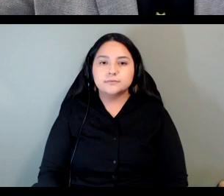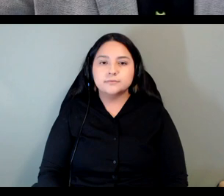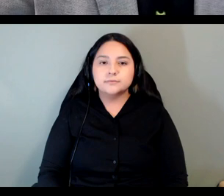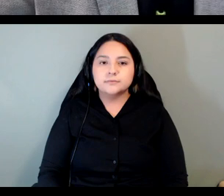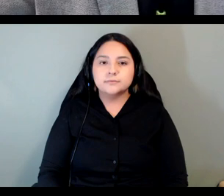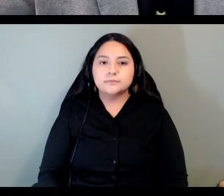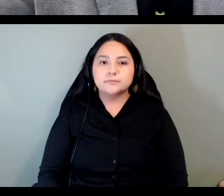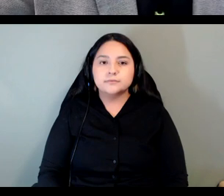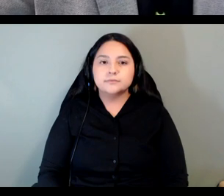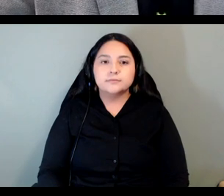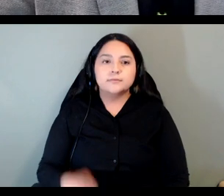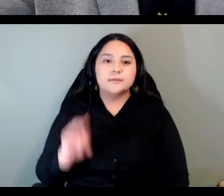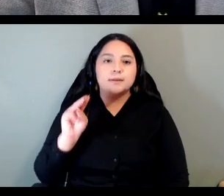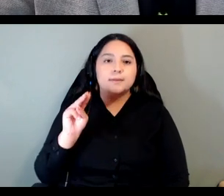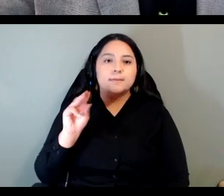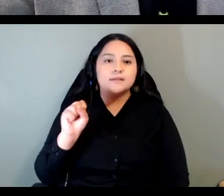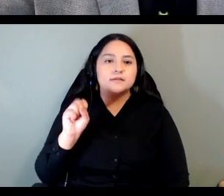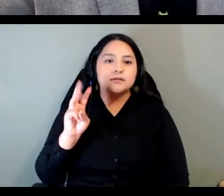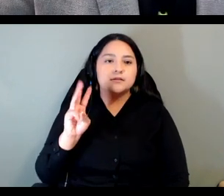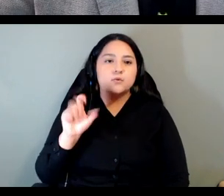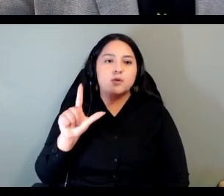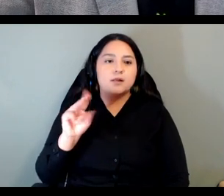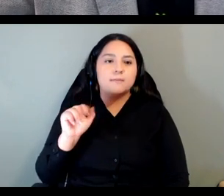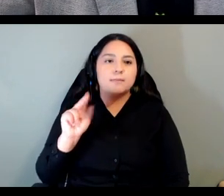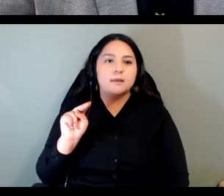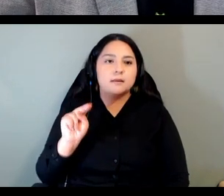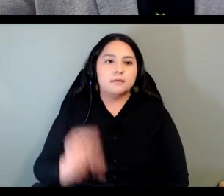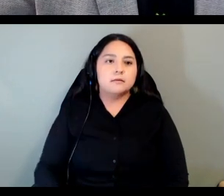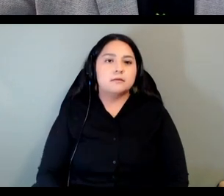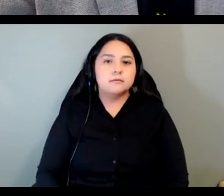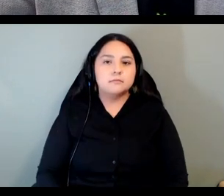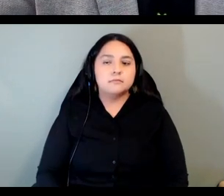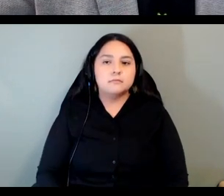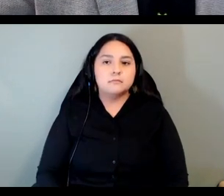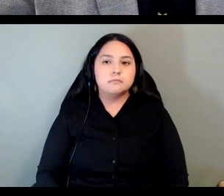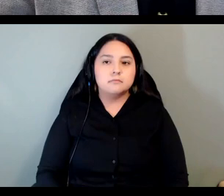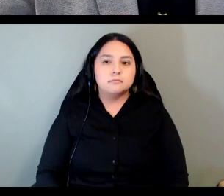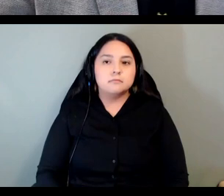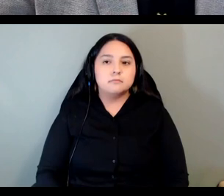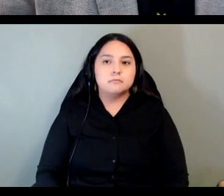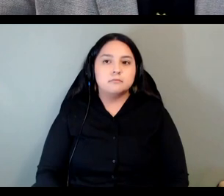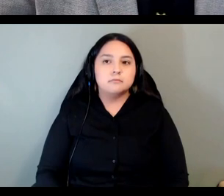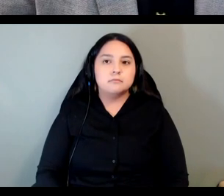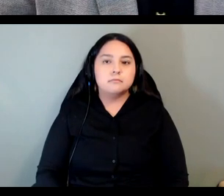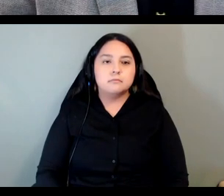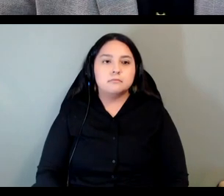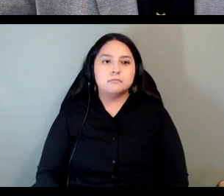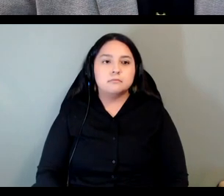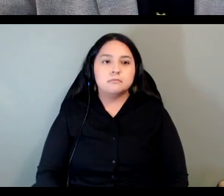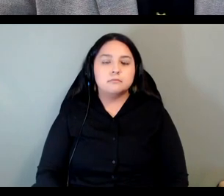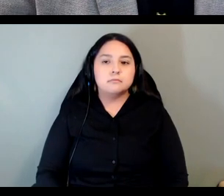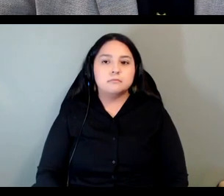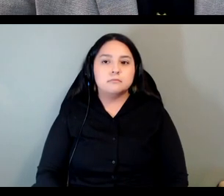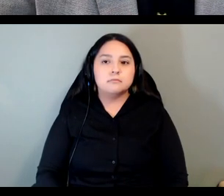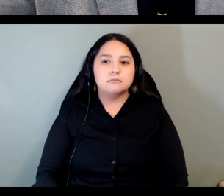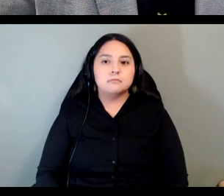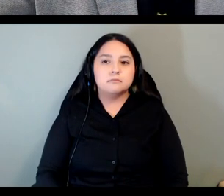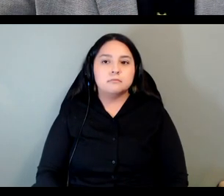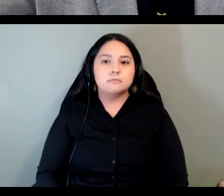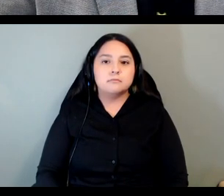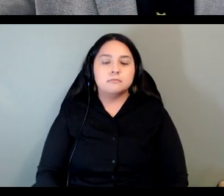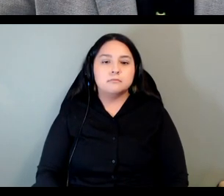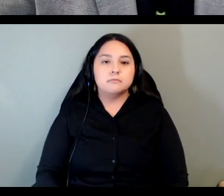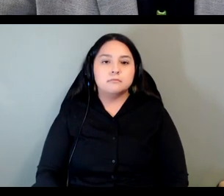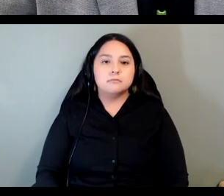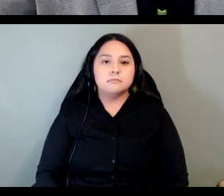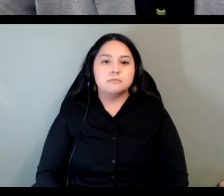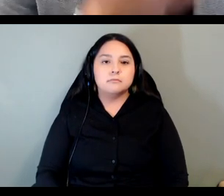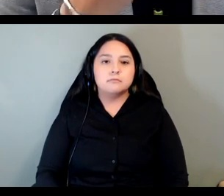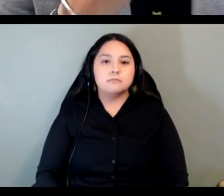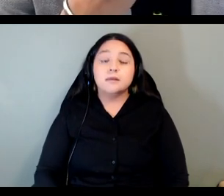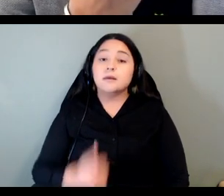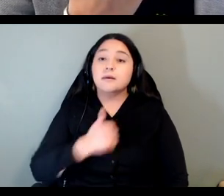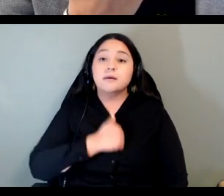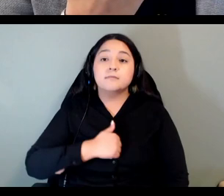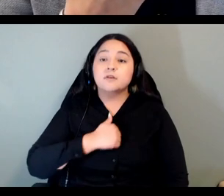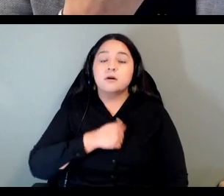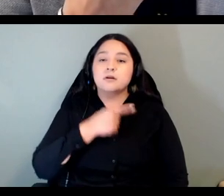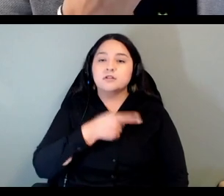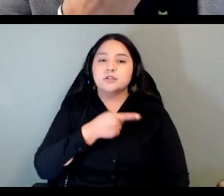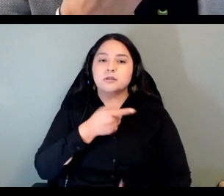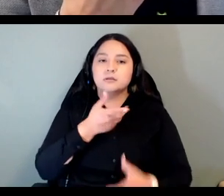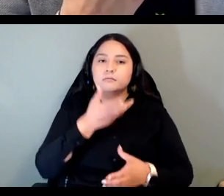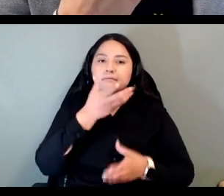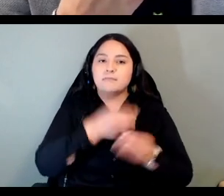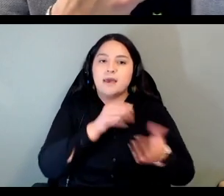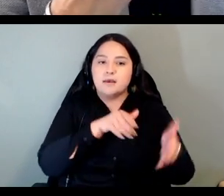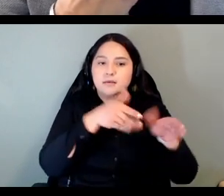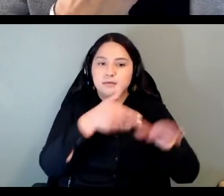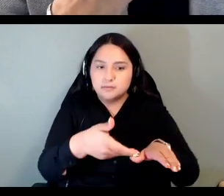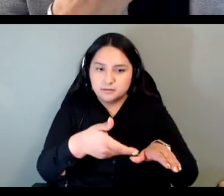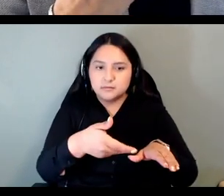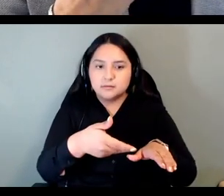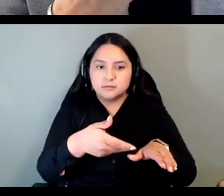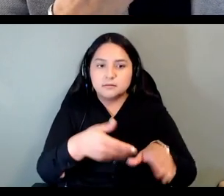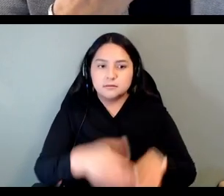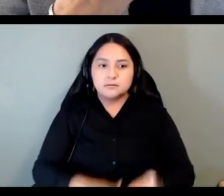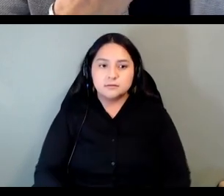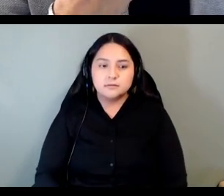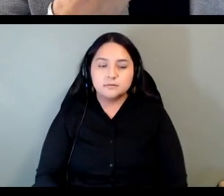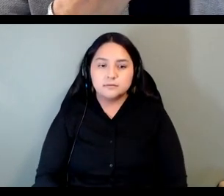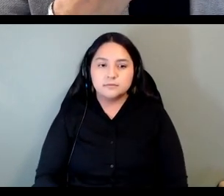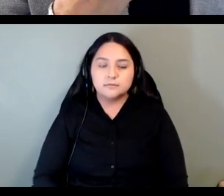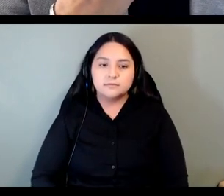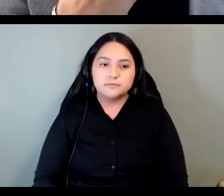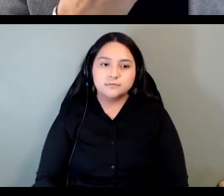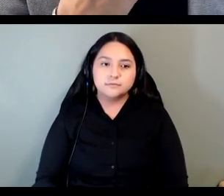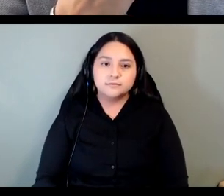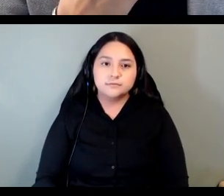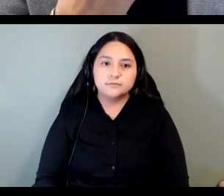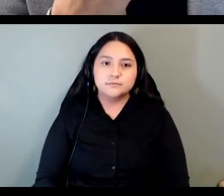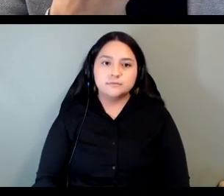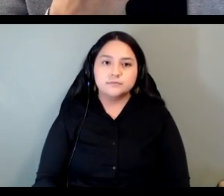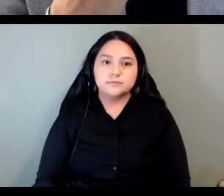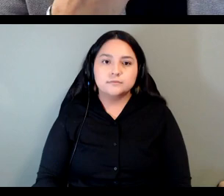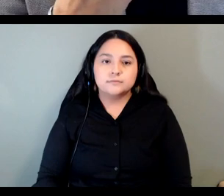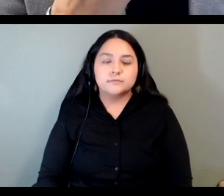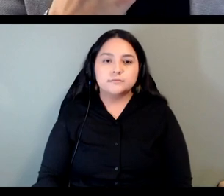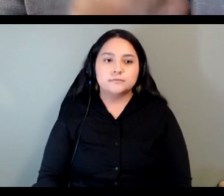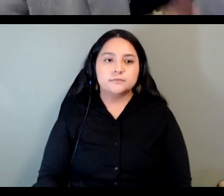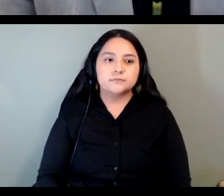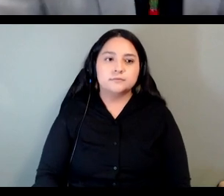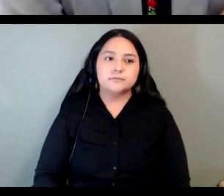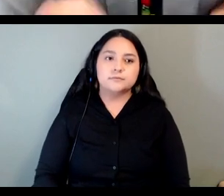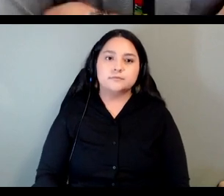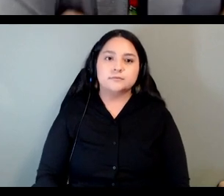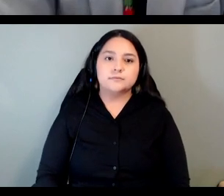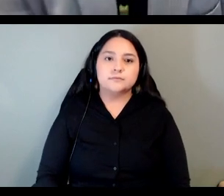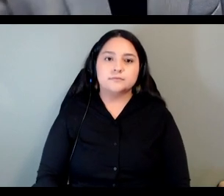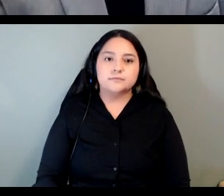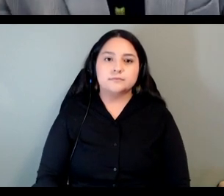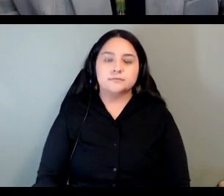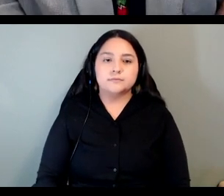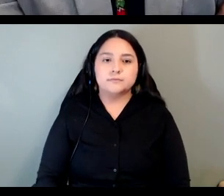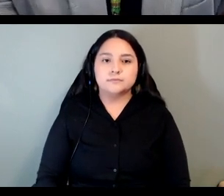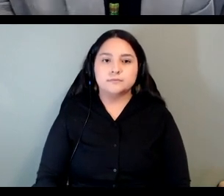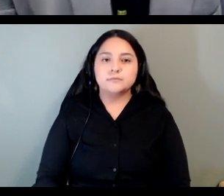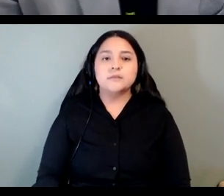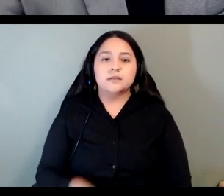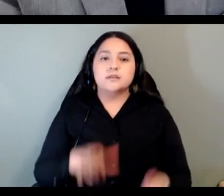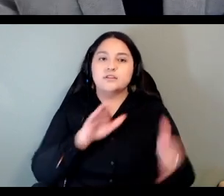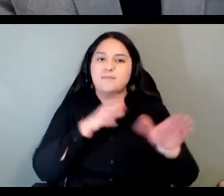I'm sorry she passed away